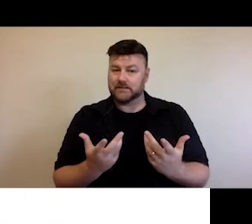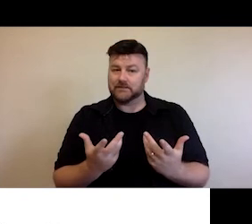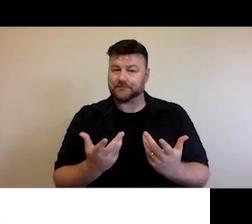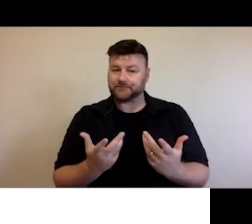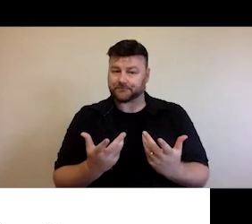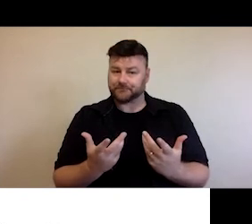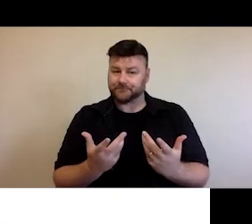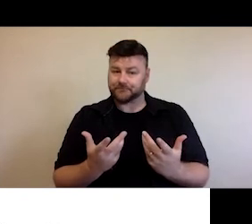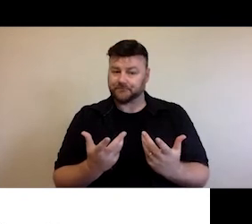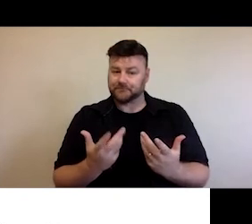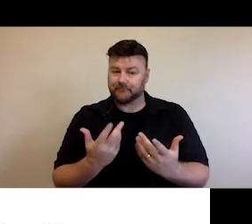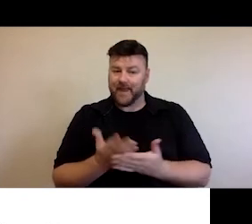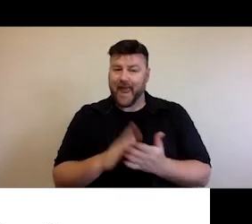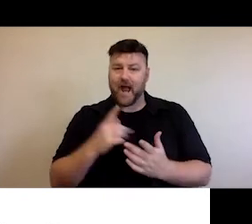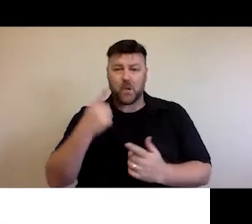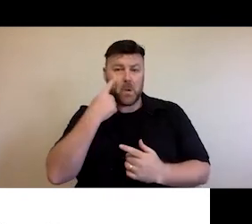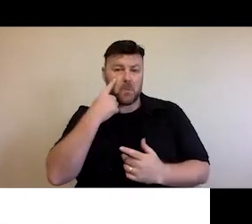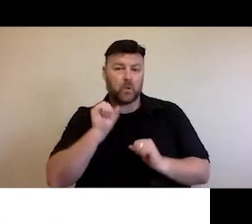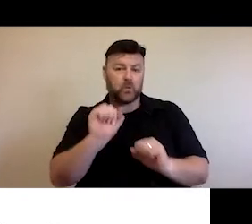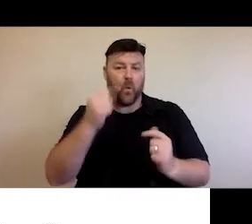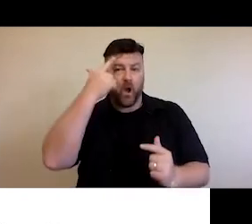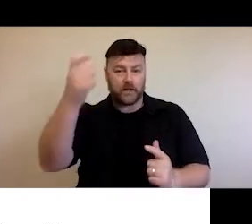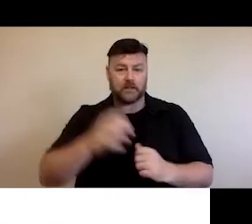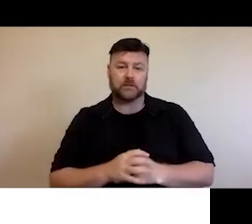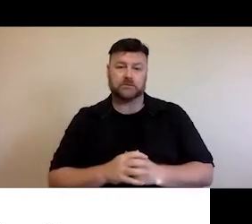testing your ideas. The first test you do for any good strategy in